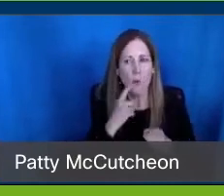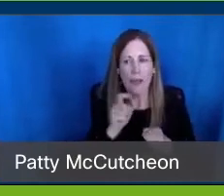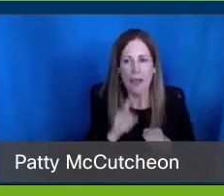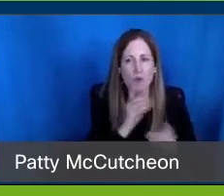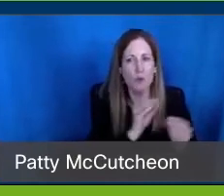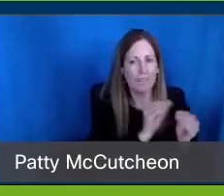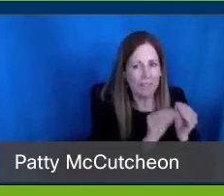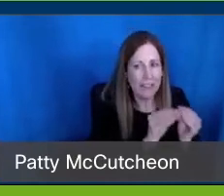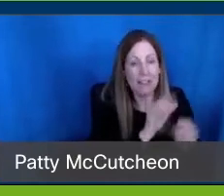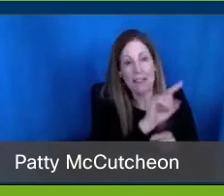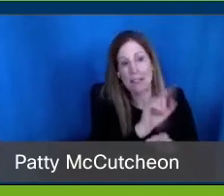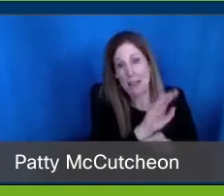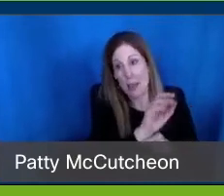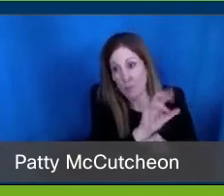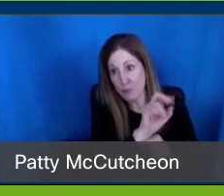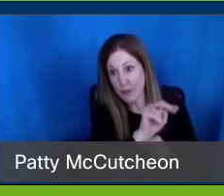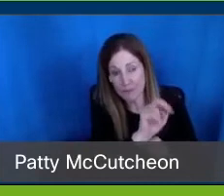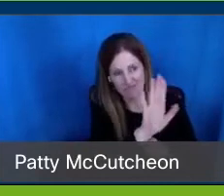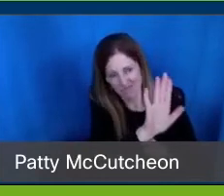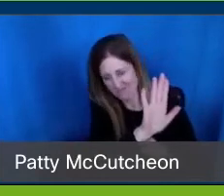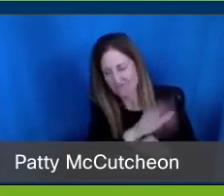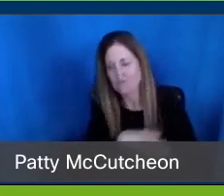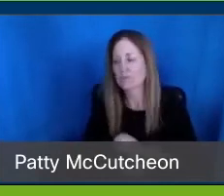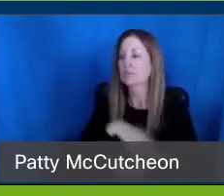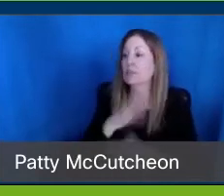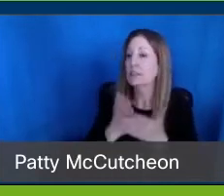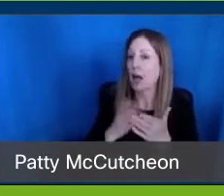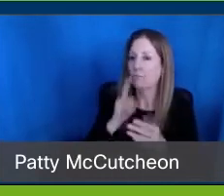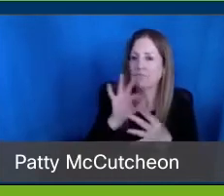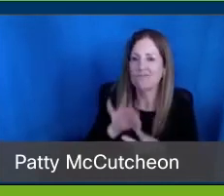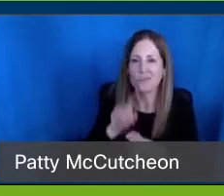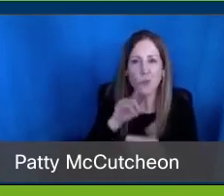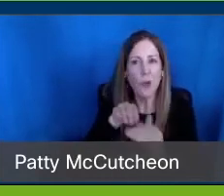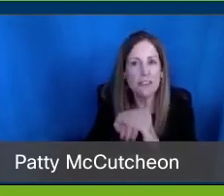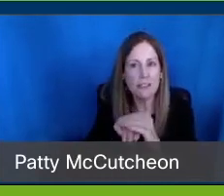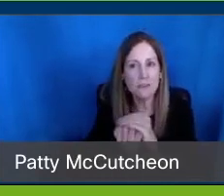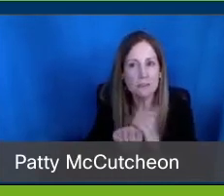some of them had to do with the accessibility APIs